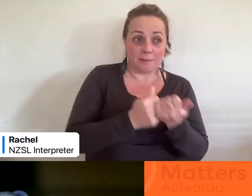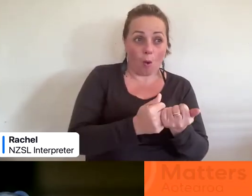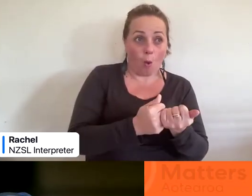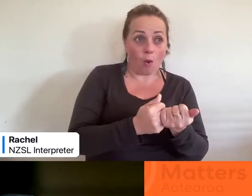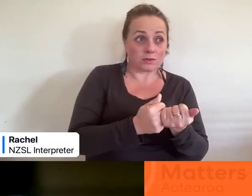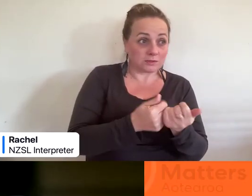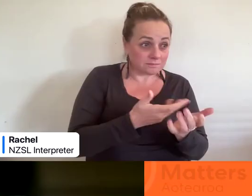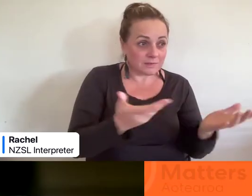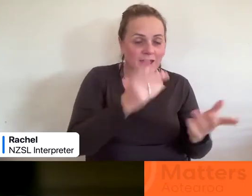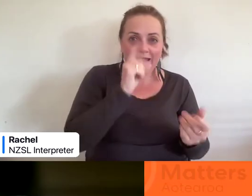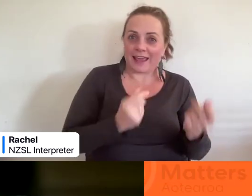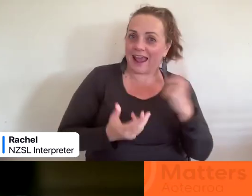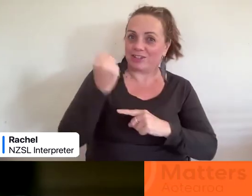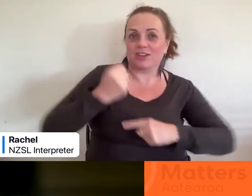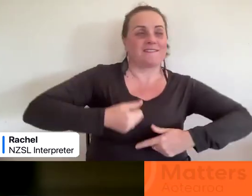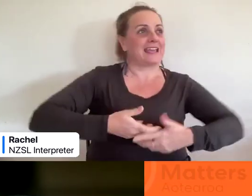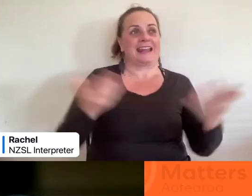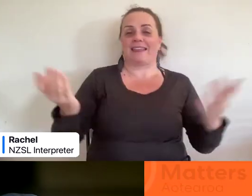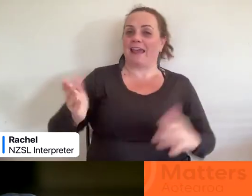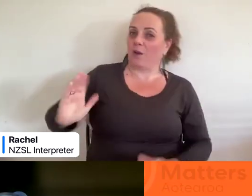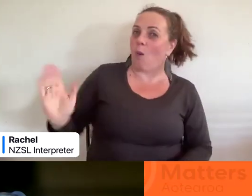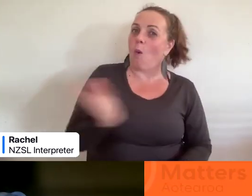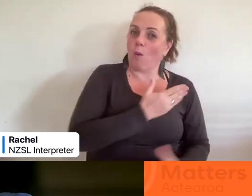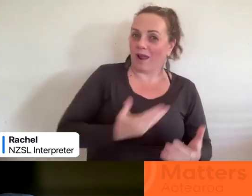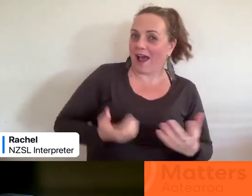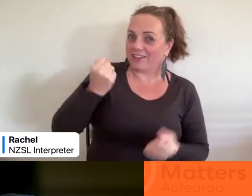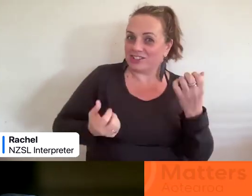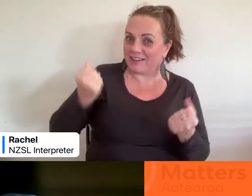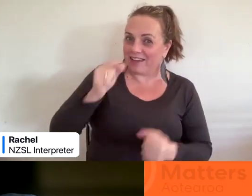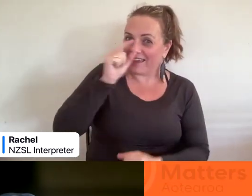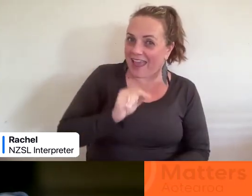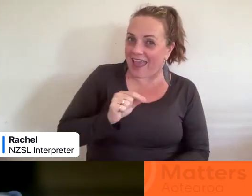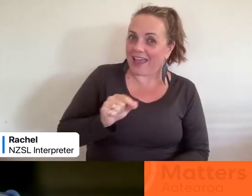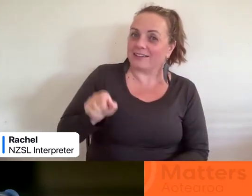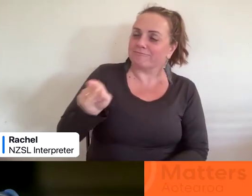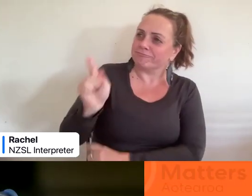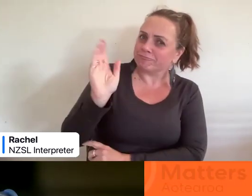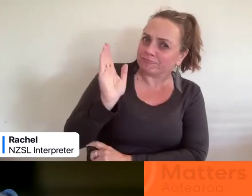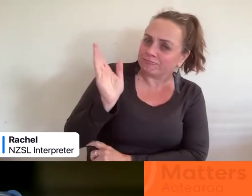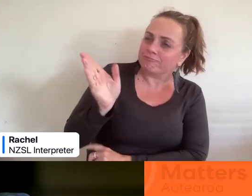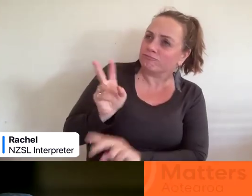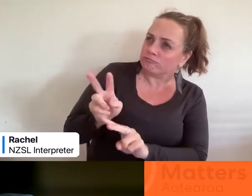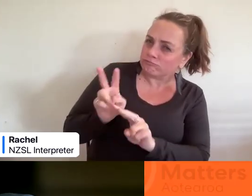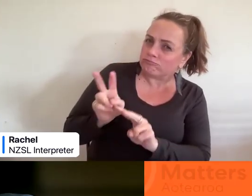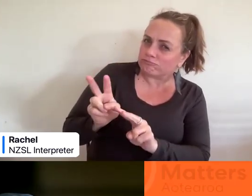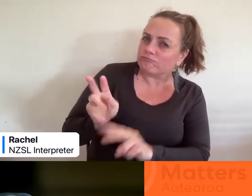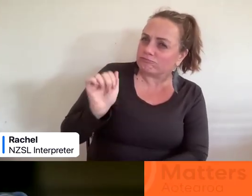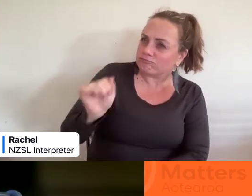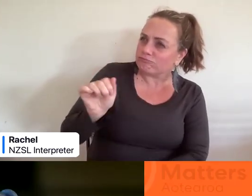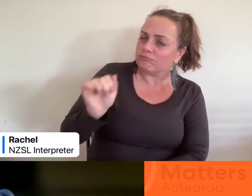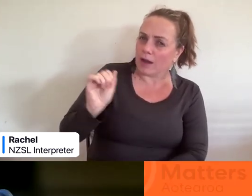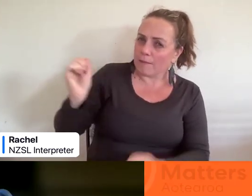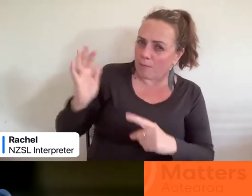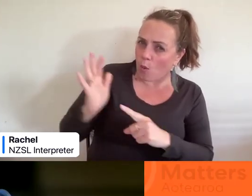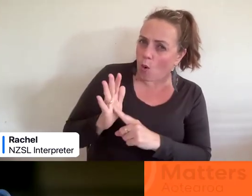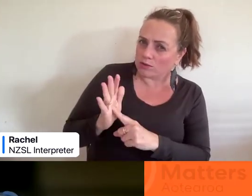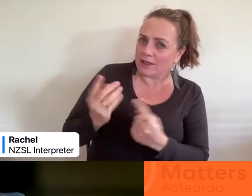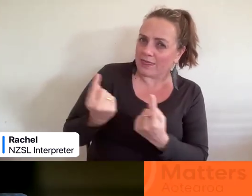including all of us. And your perspective has highlighted issues that are critical to creating